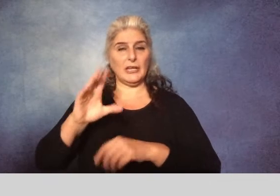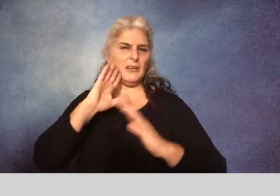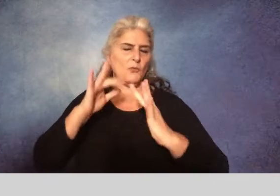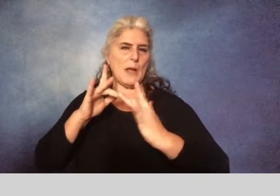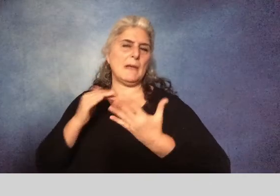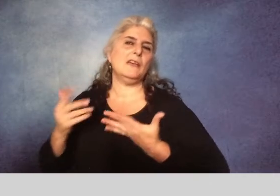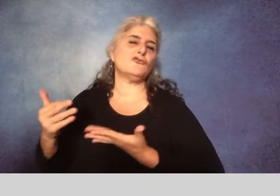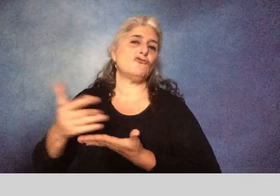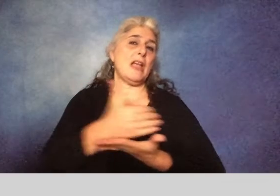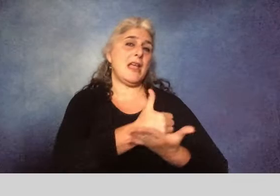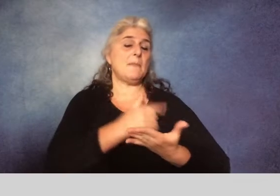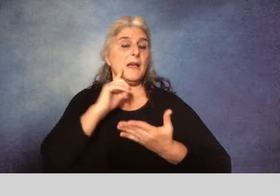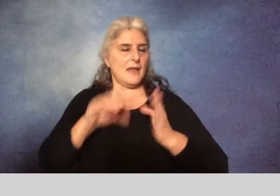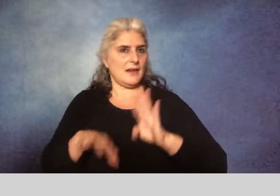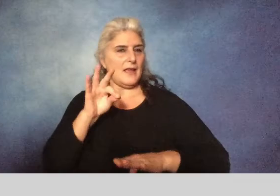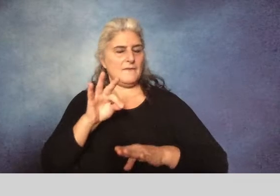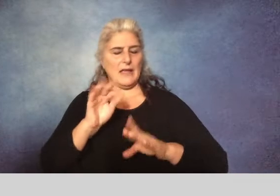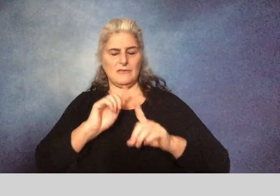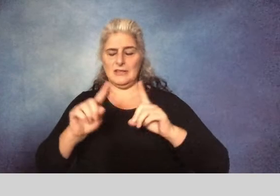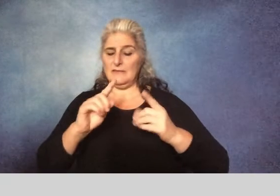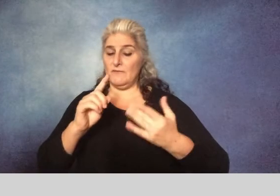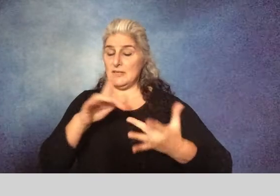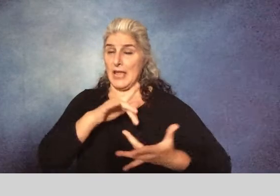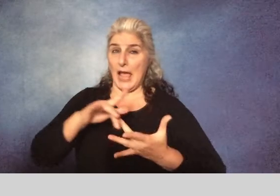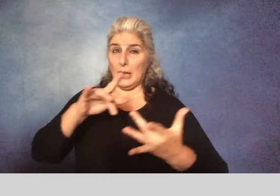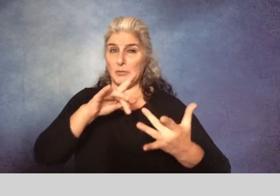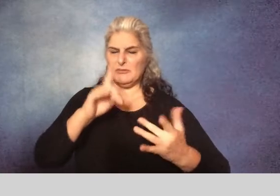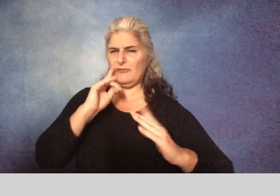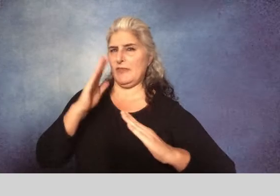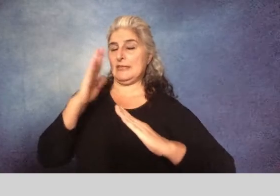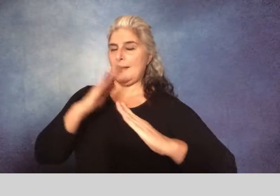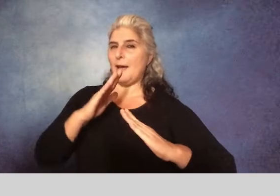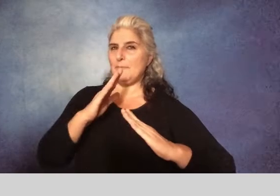Generating a list of album titles and artists. I kept the first 11 pages of results